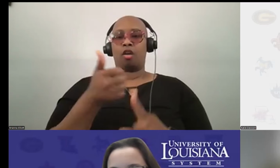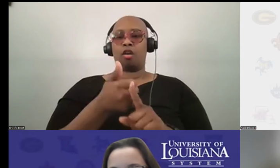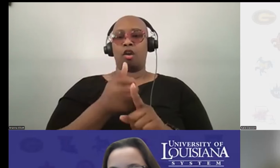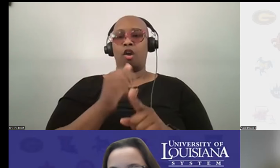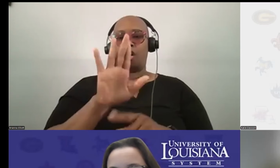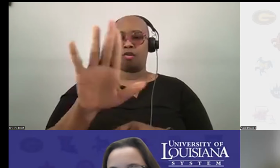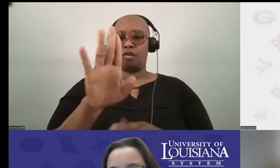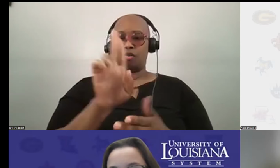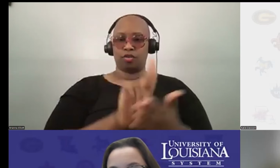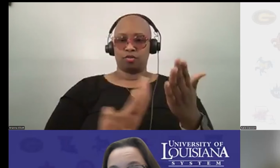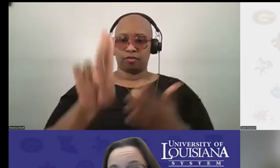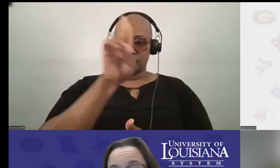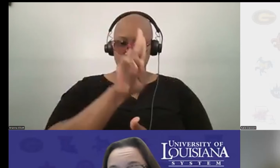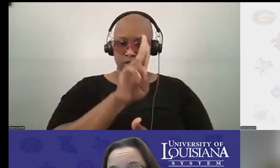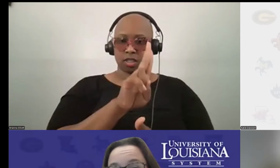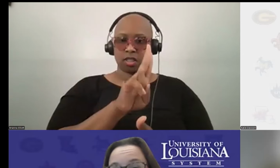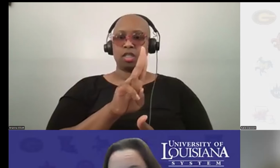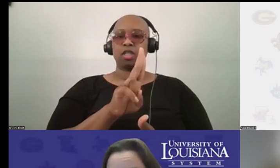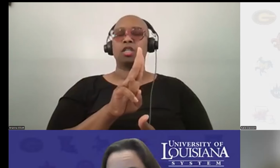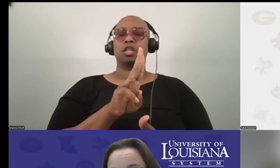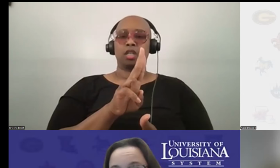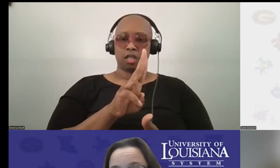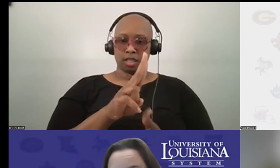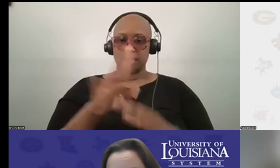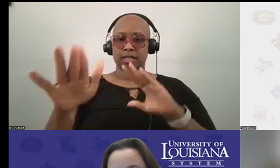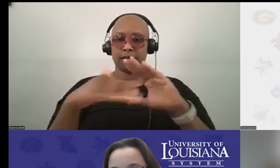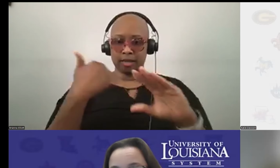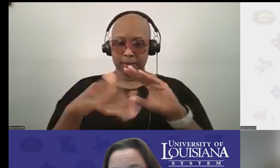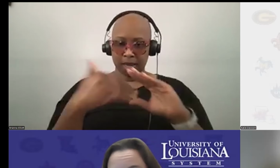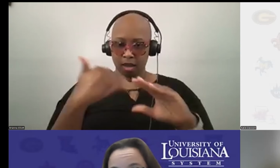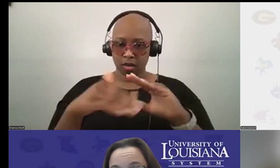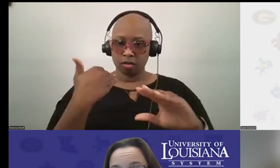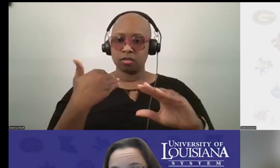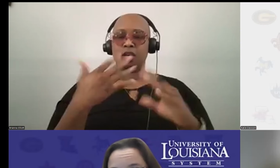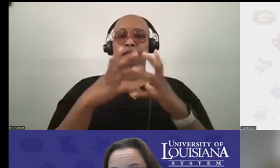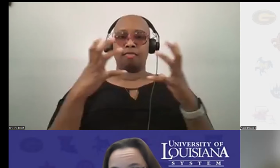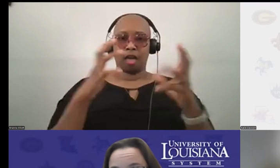as as well being part of this and I know that a lot of people use signatures in their email.